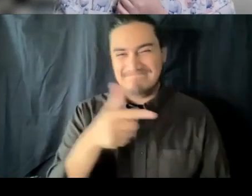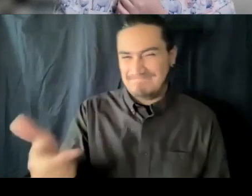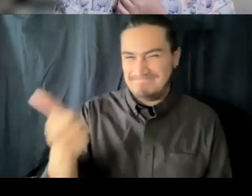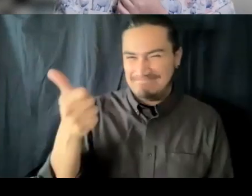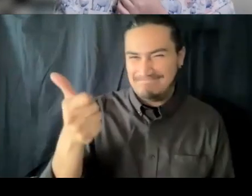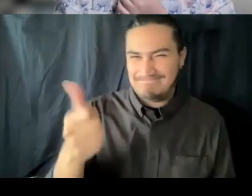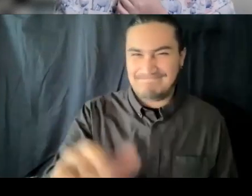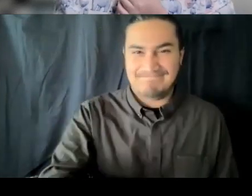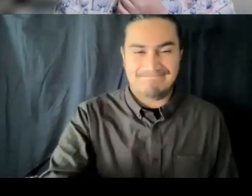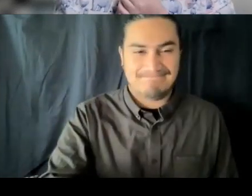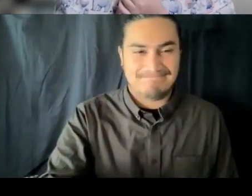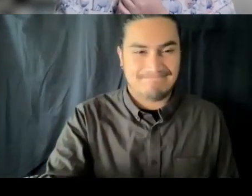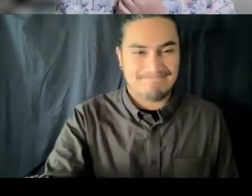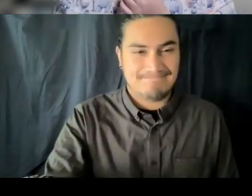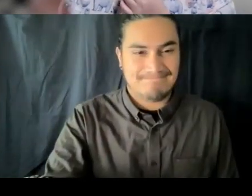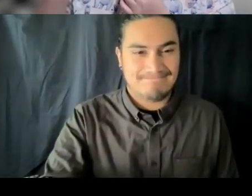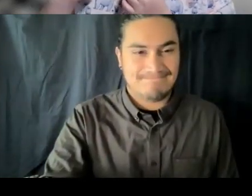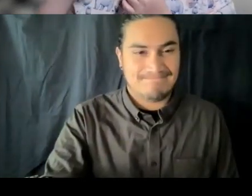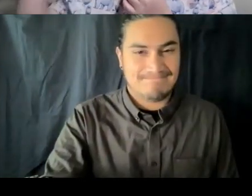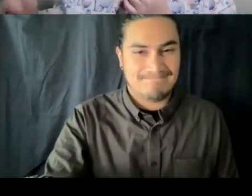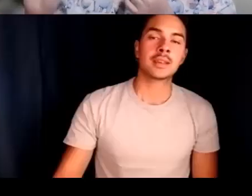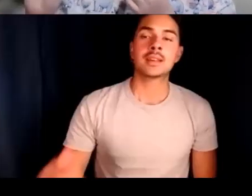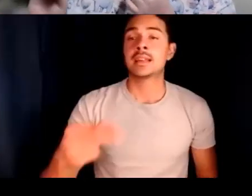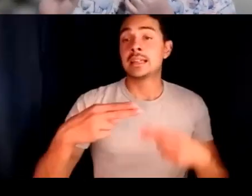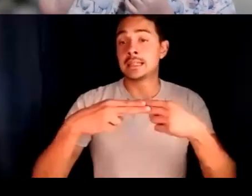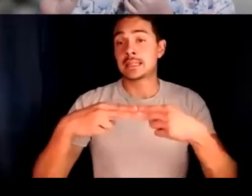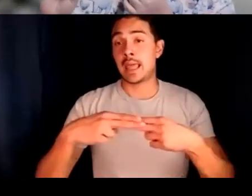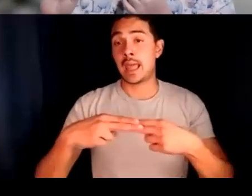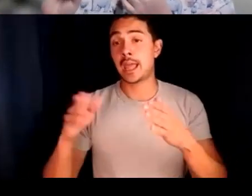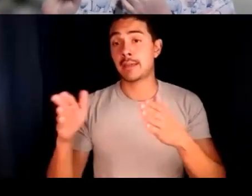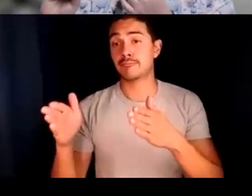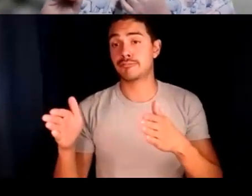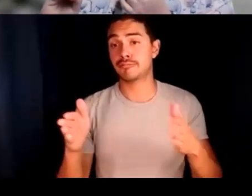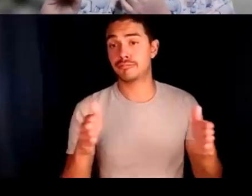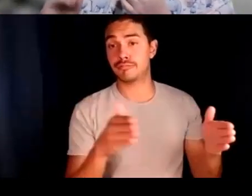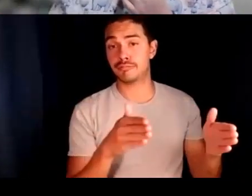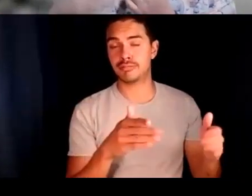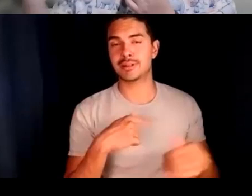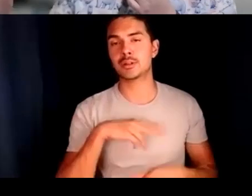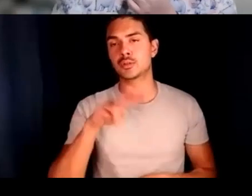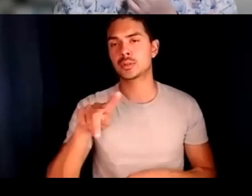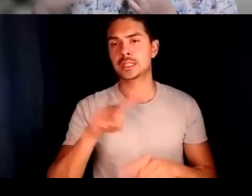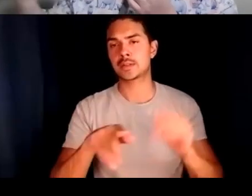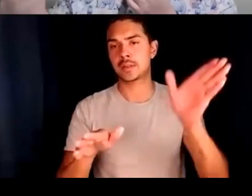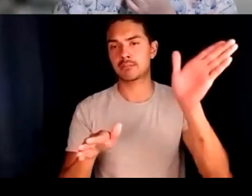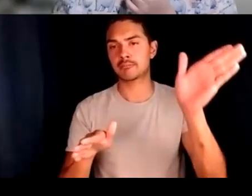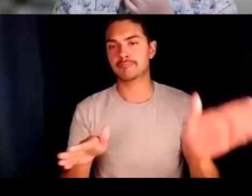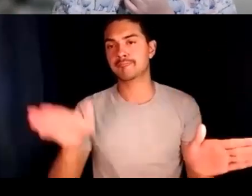So in these next couple slides, I'm gonna look through some categories of other things that you might see